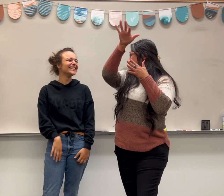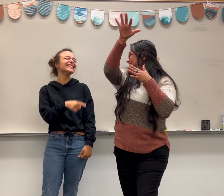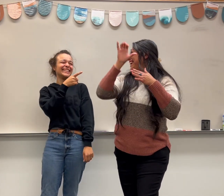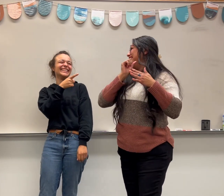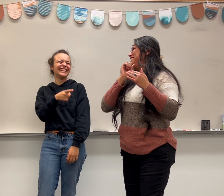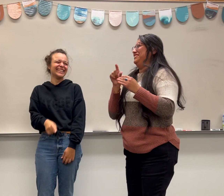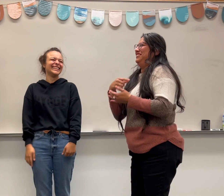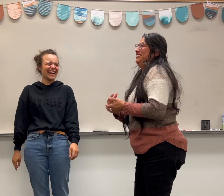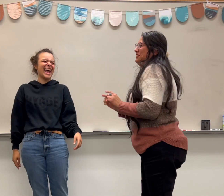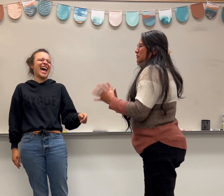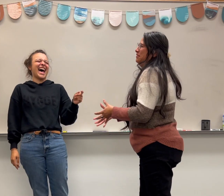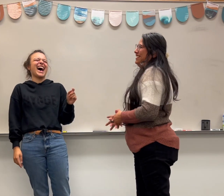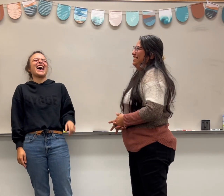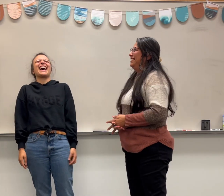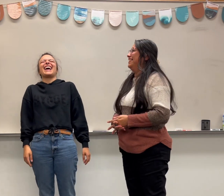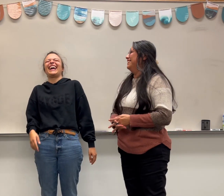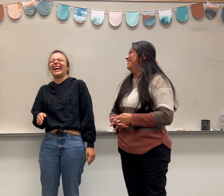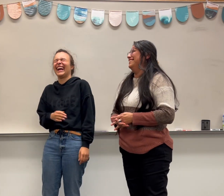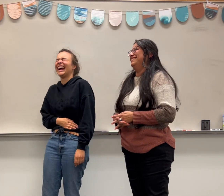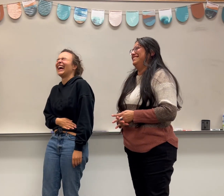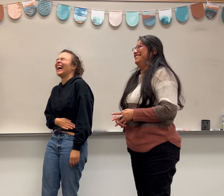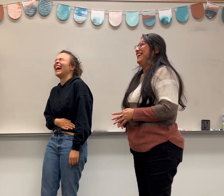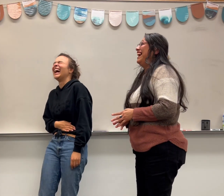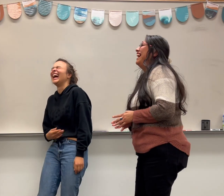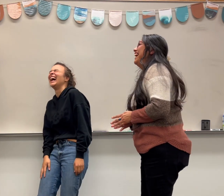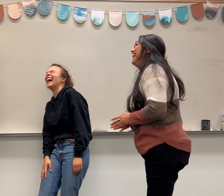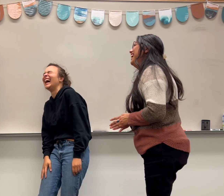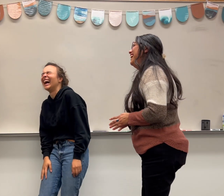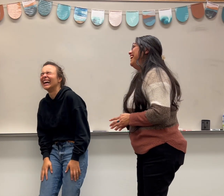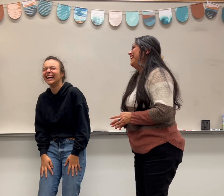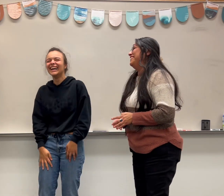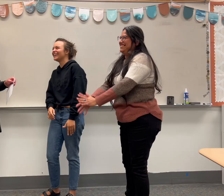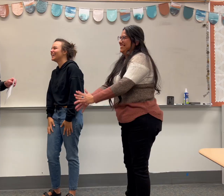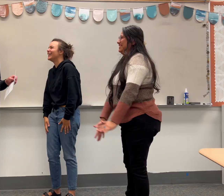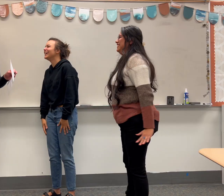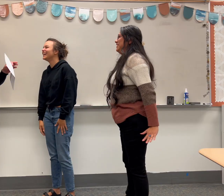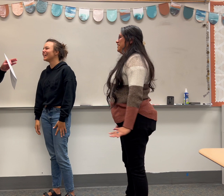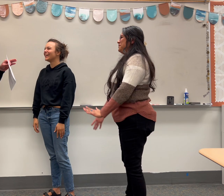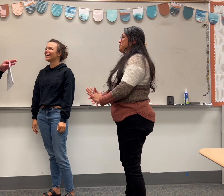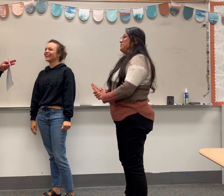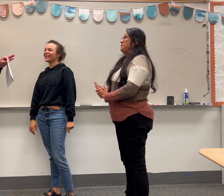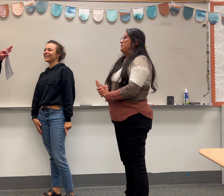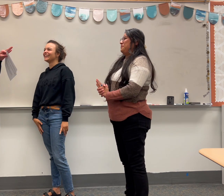my in-laws they use it the group that graduated with them they all use it I mean um without